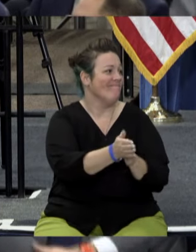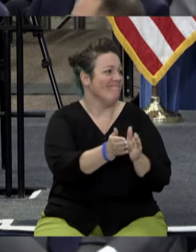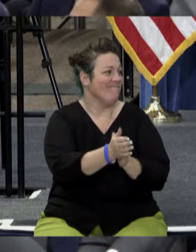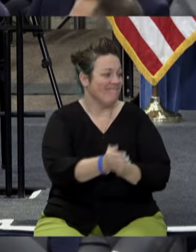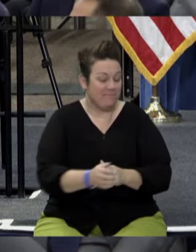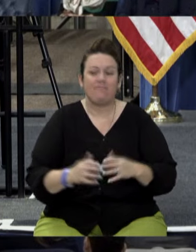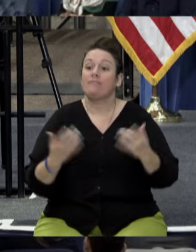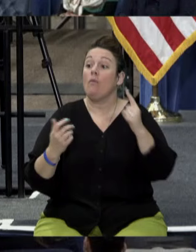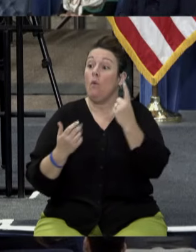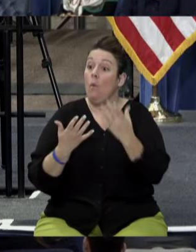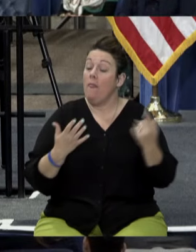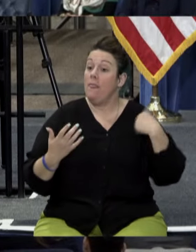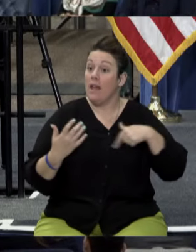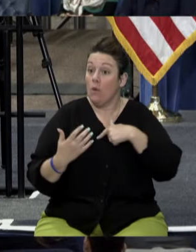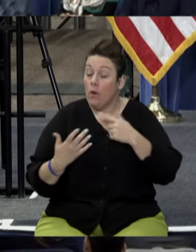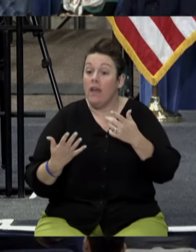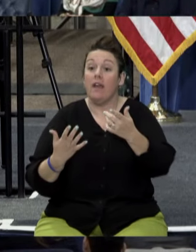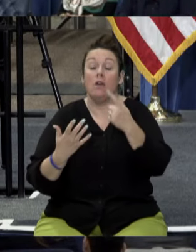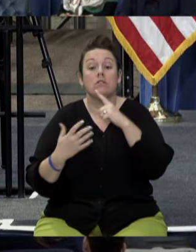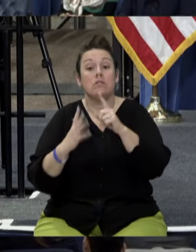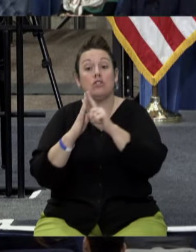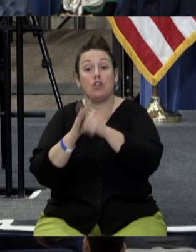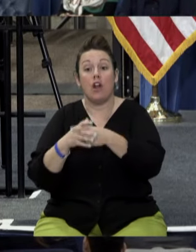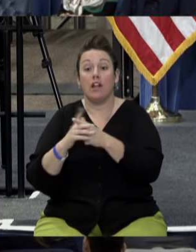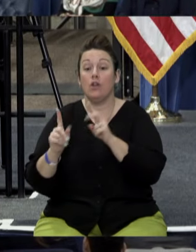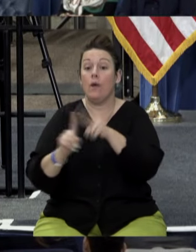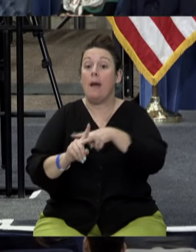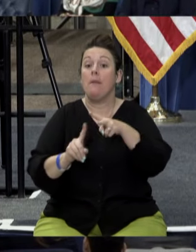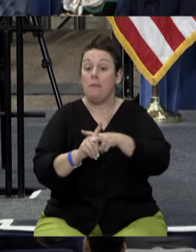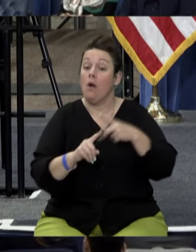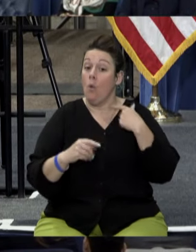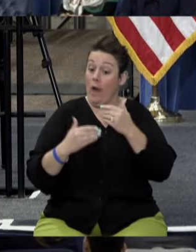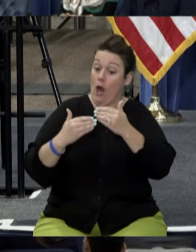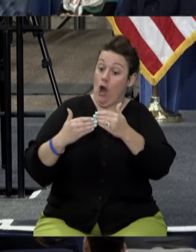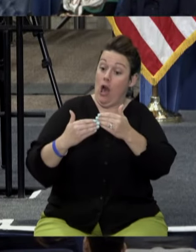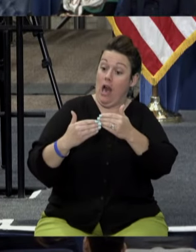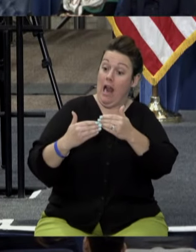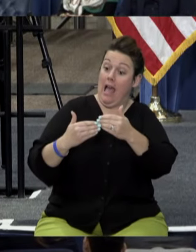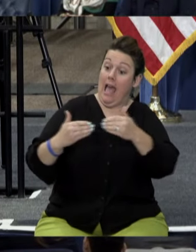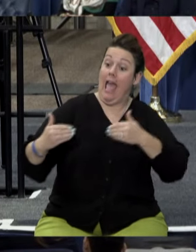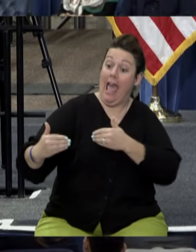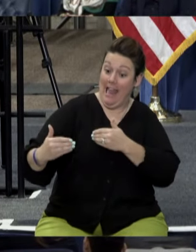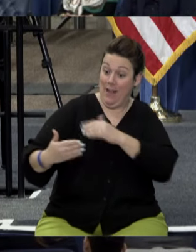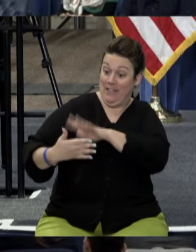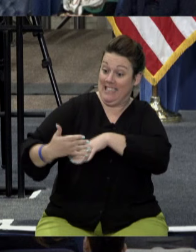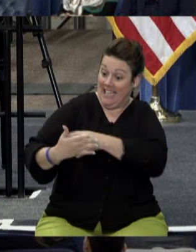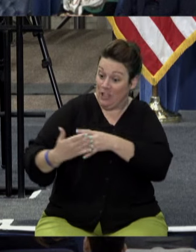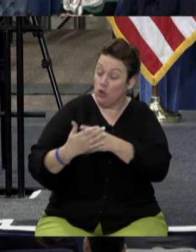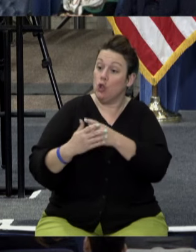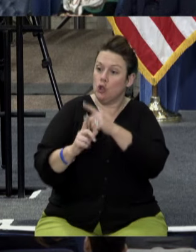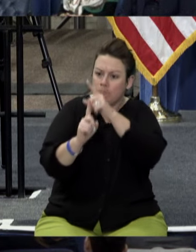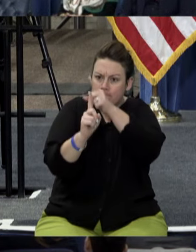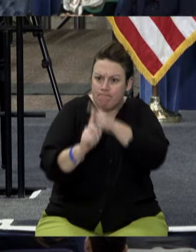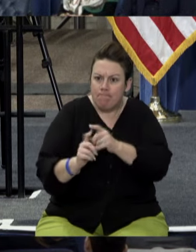One of the things we were saying is we've already started to implement the Dole Act, we're well ahead of schedule on some areas that we're looking at to make sure that that is